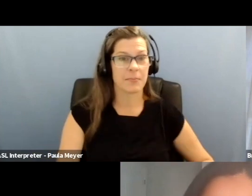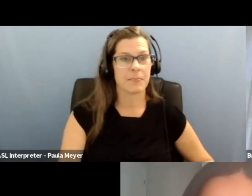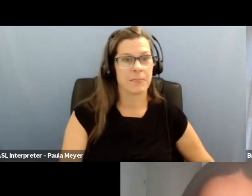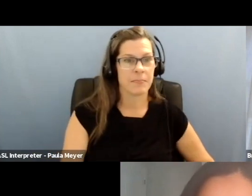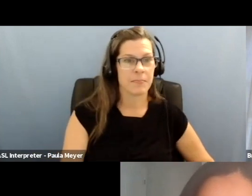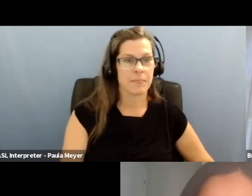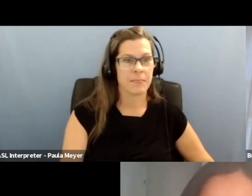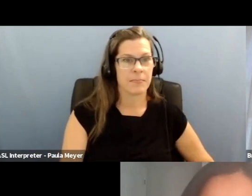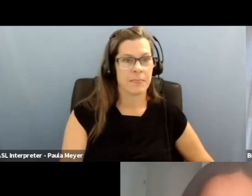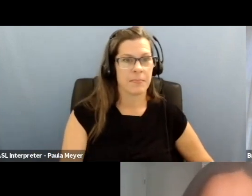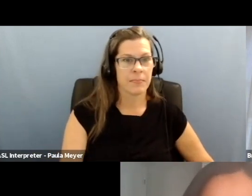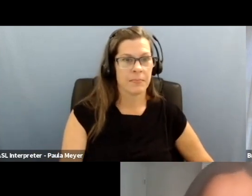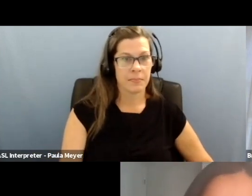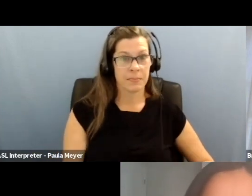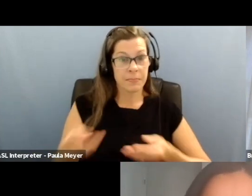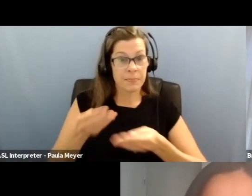[Andy] Budget questions are always a big one.